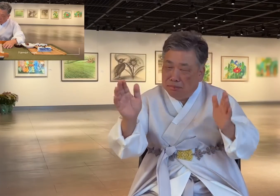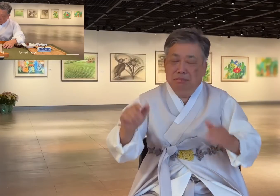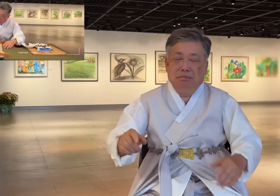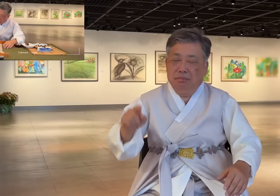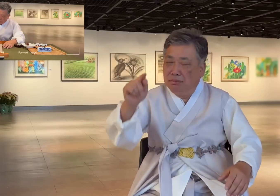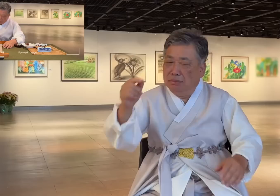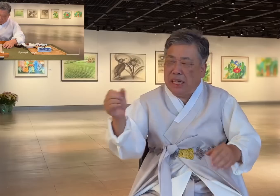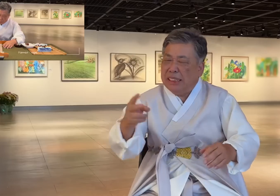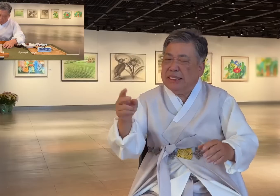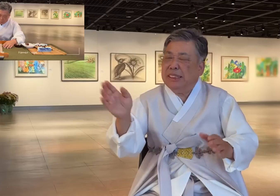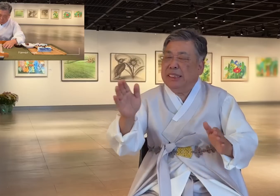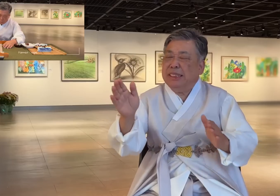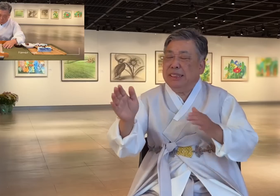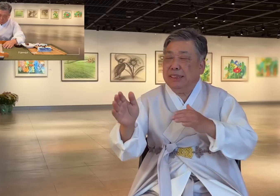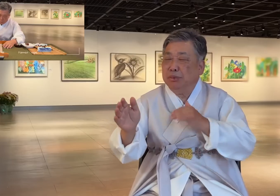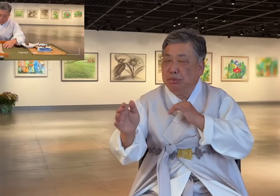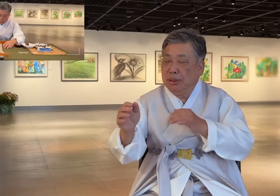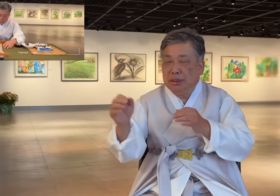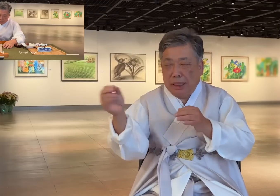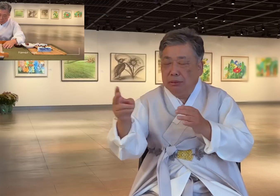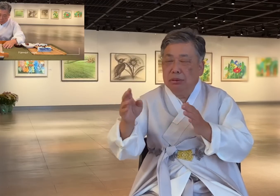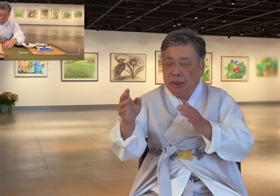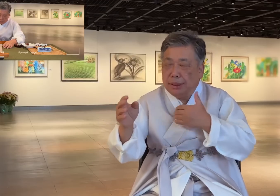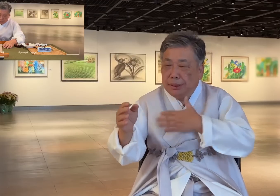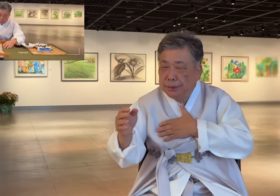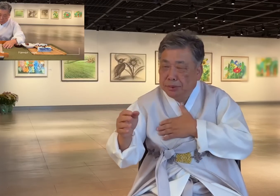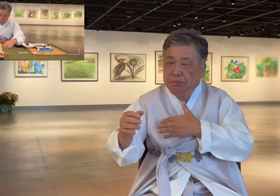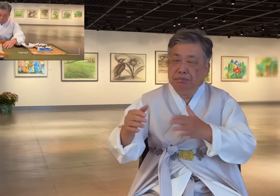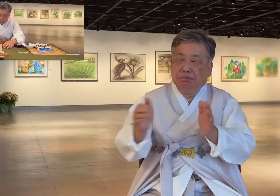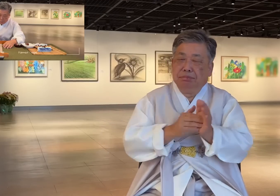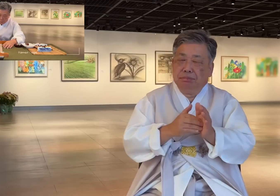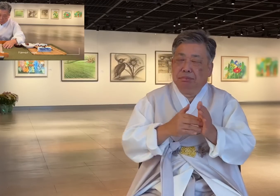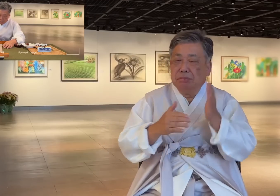and the distance between the lines.